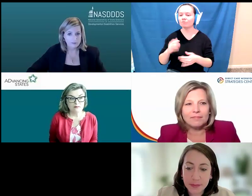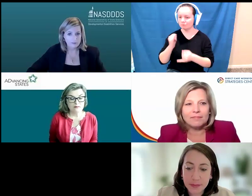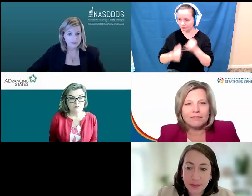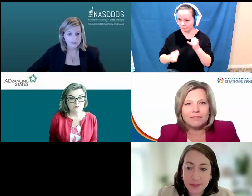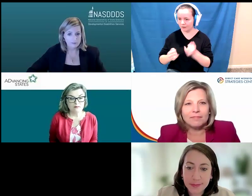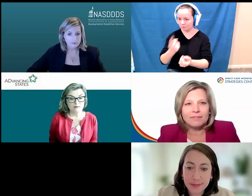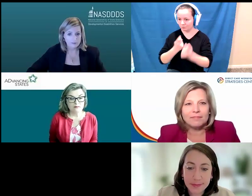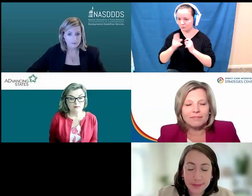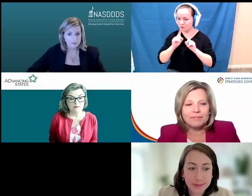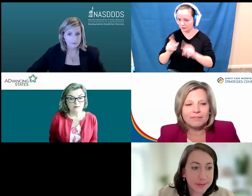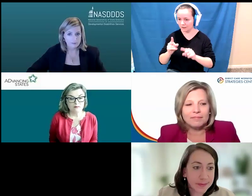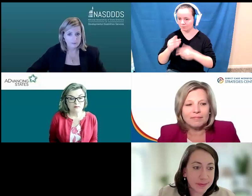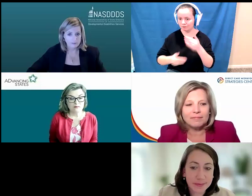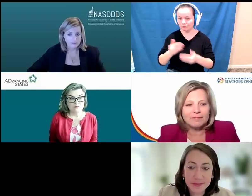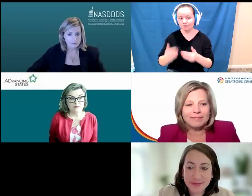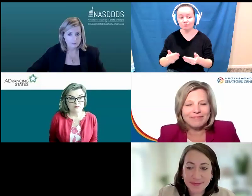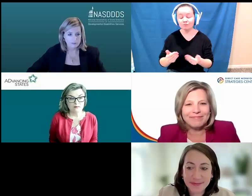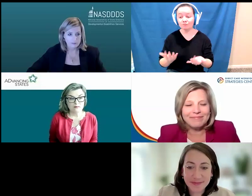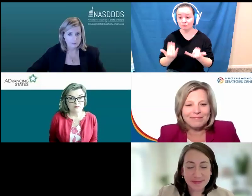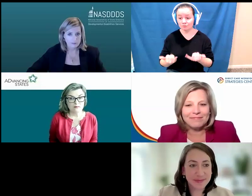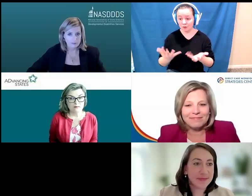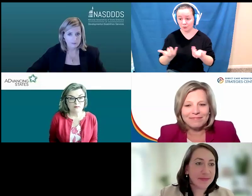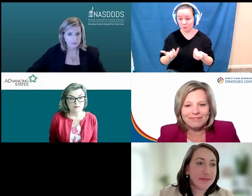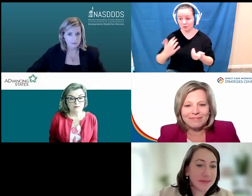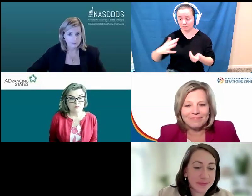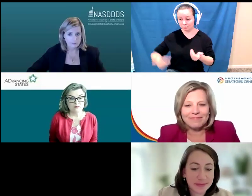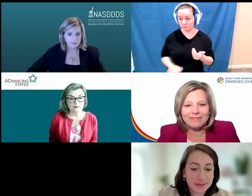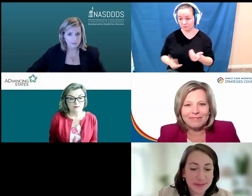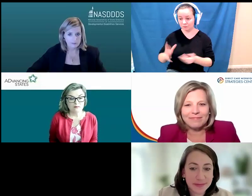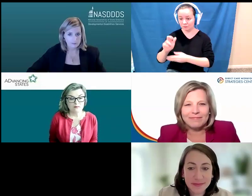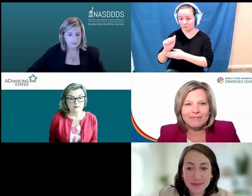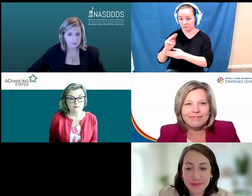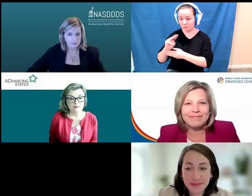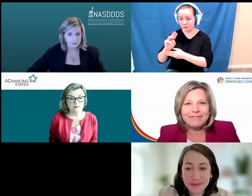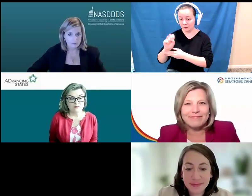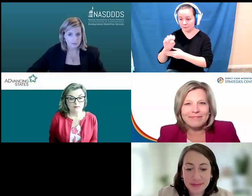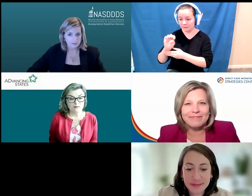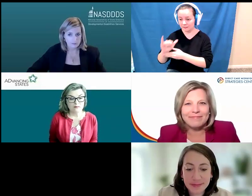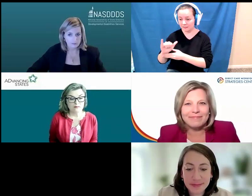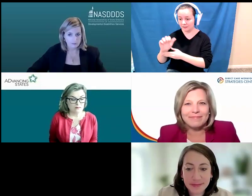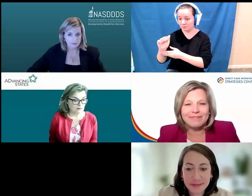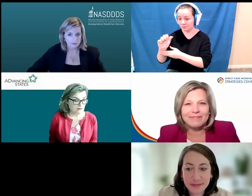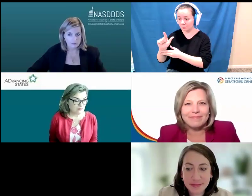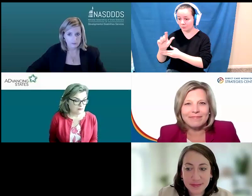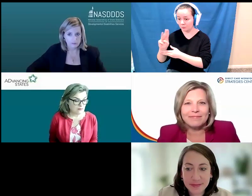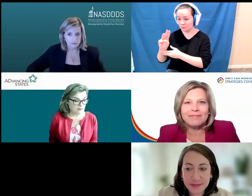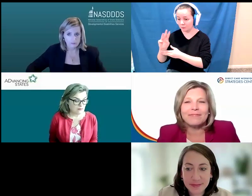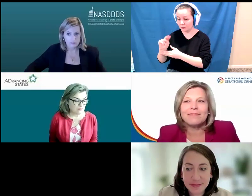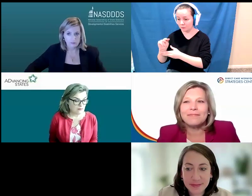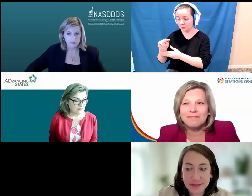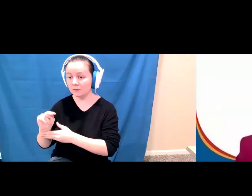And with that I'd like to introduce Ramsey Alwin, CEO of the National Council on Aging, who will begin today's presentation.